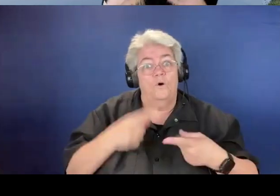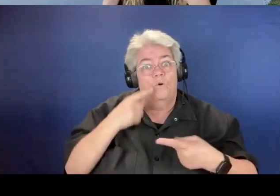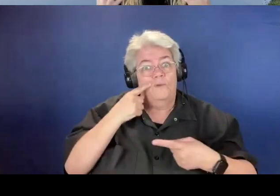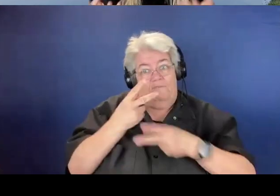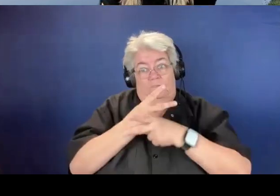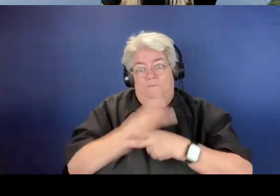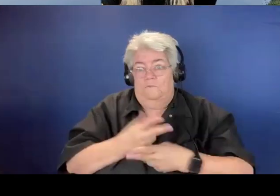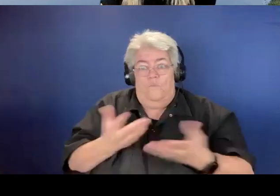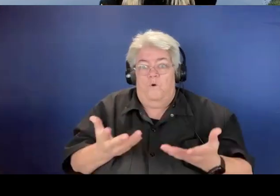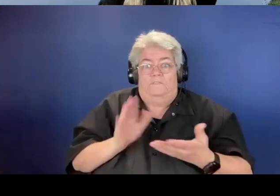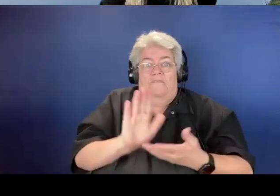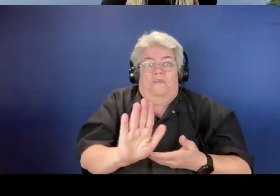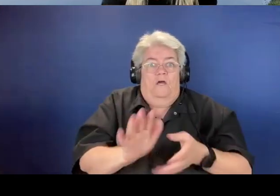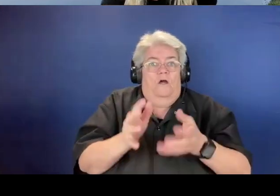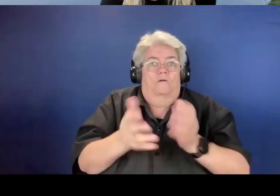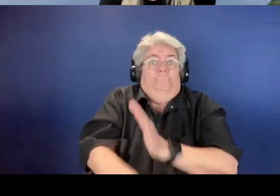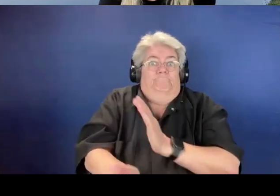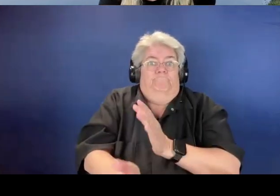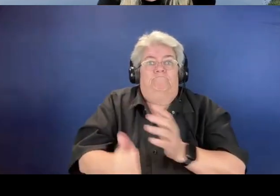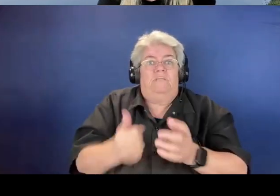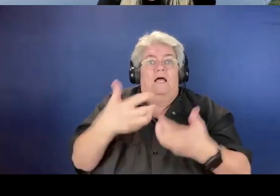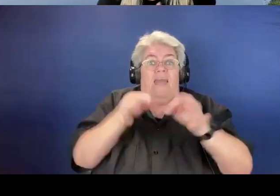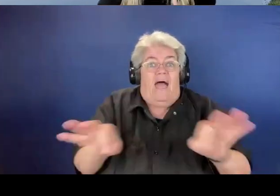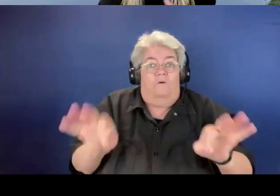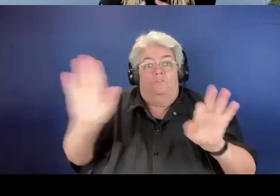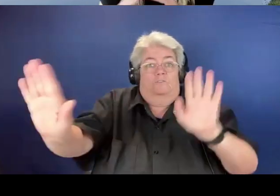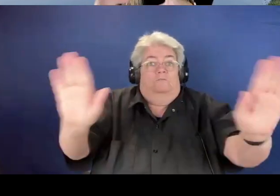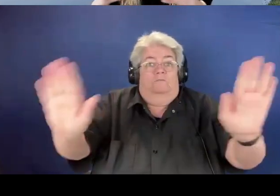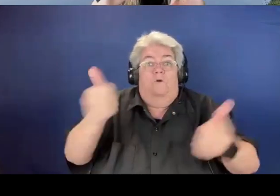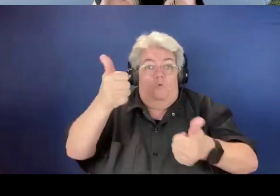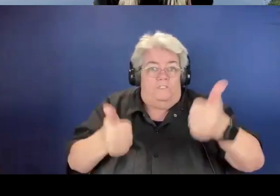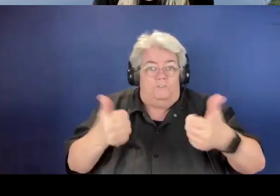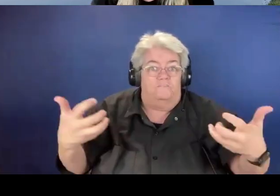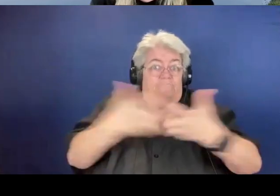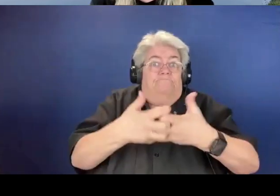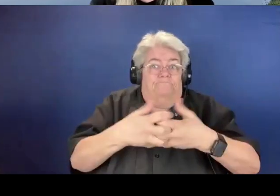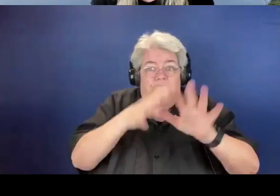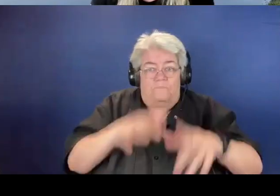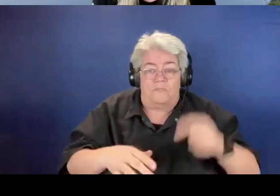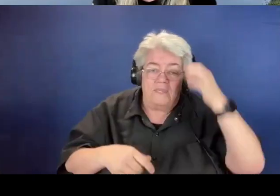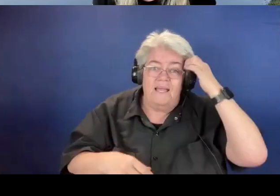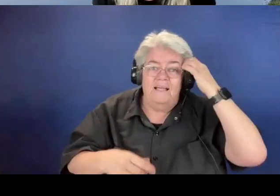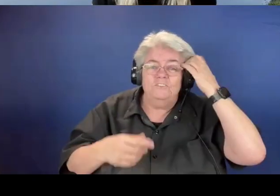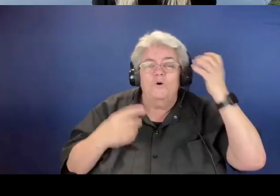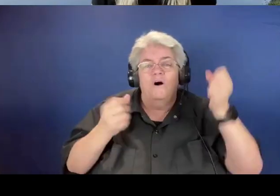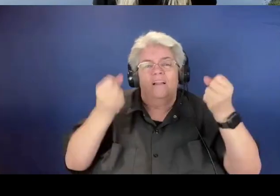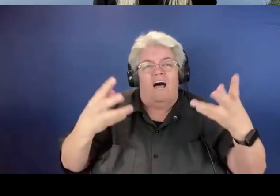So, here's four ideas of things that might be the issue and we need to disentangle all of this.